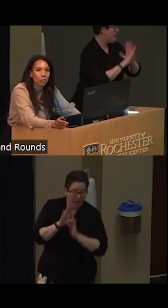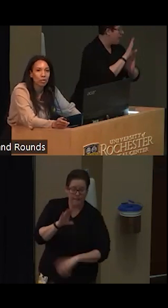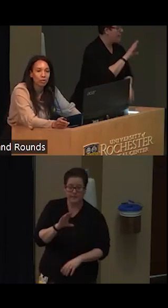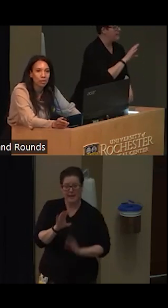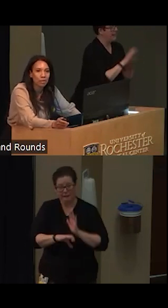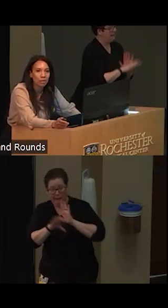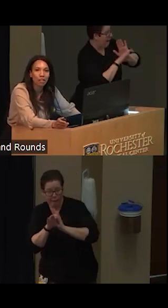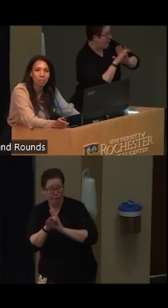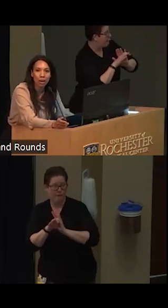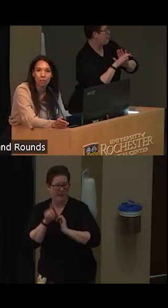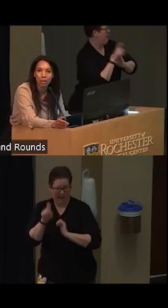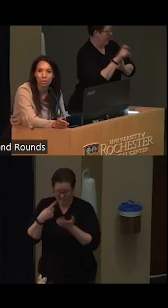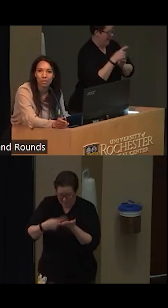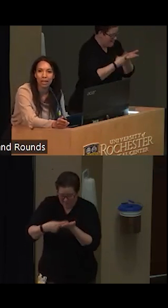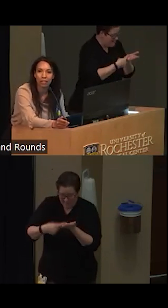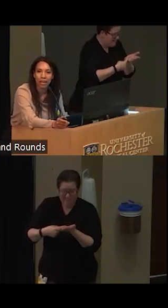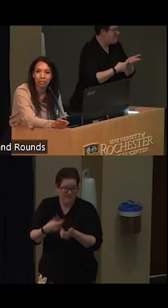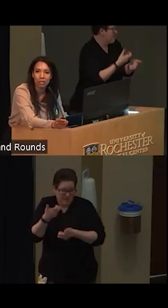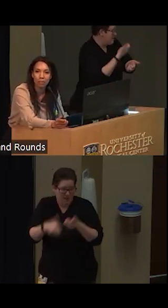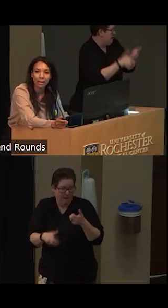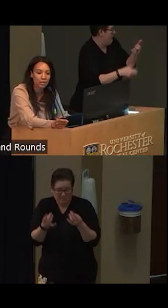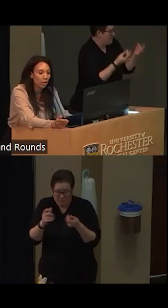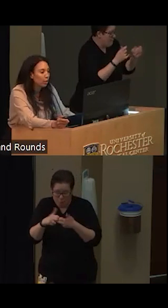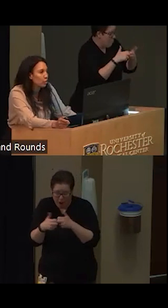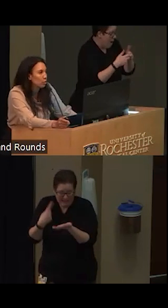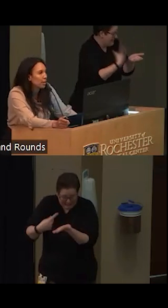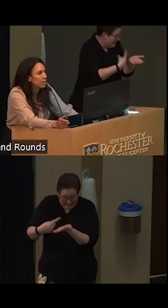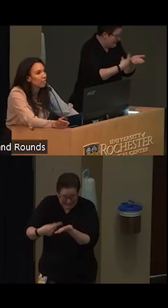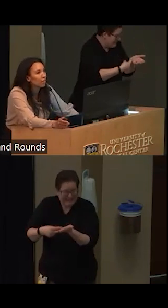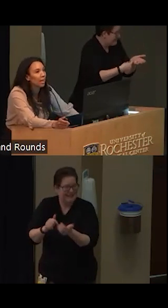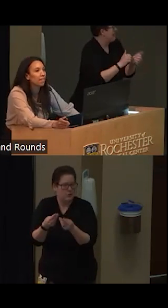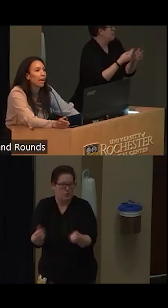able to work through some of these tough problems together and have a space to do that safely and